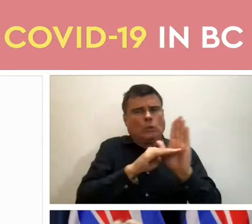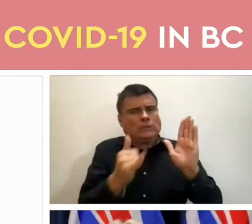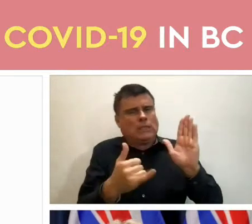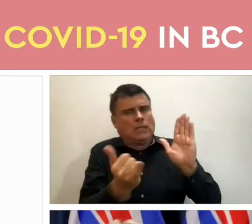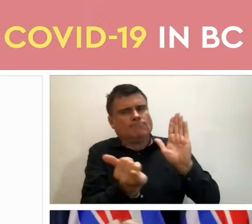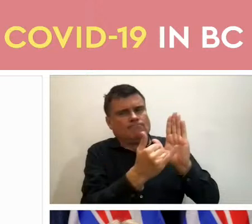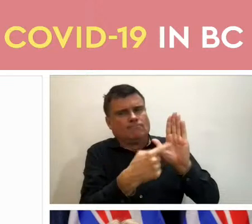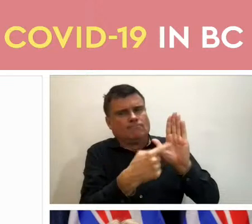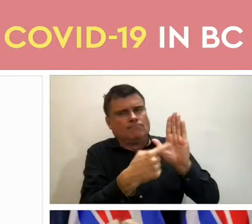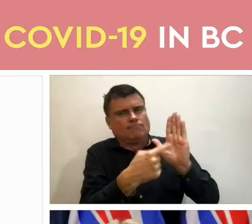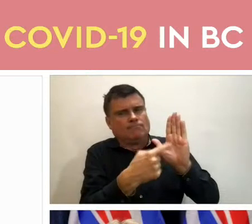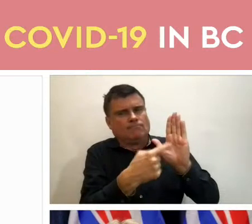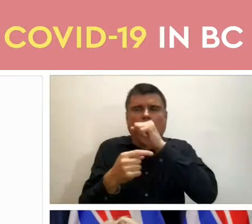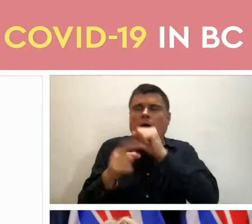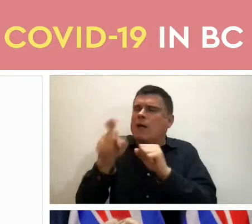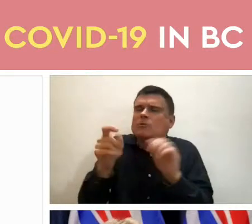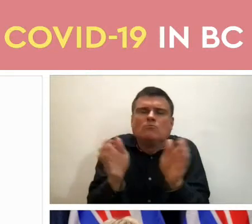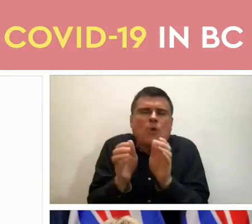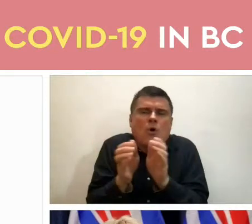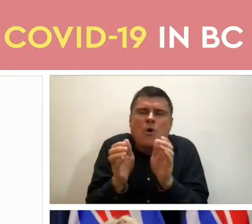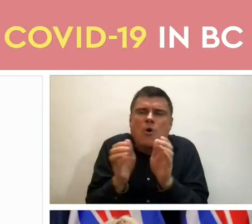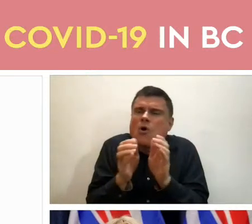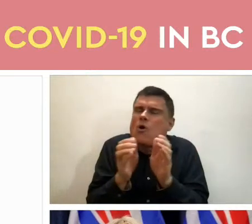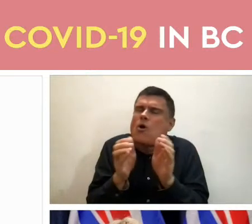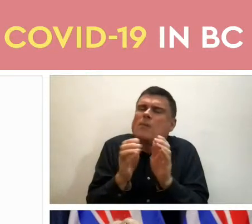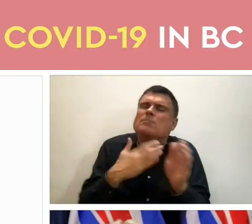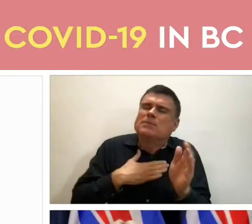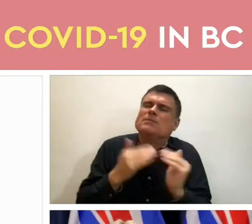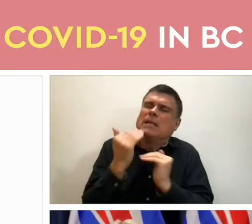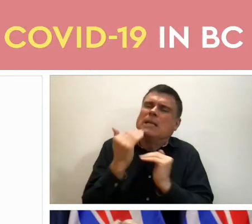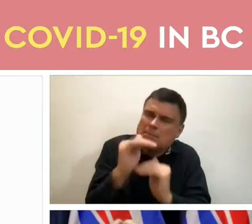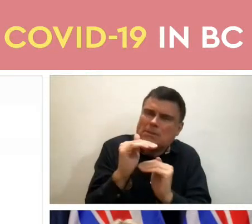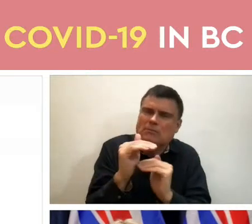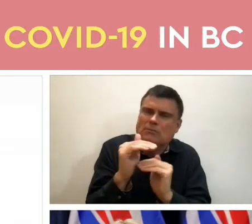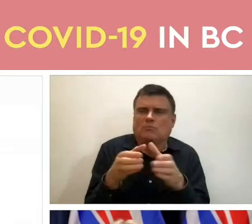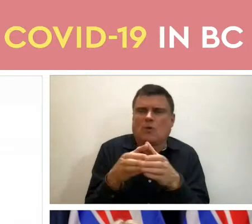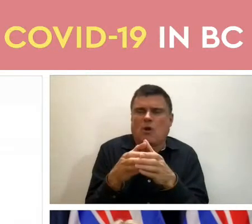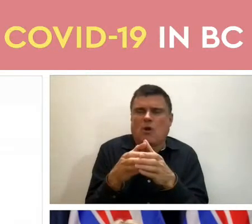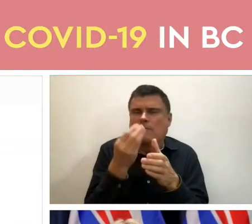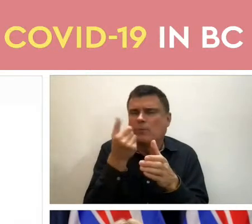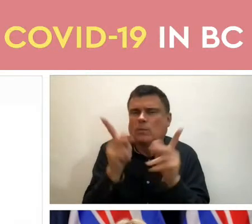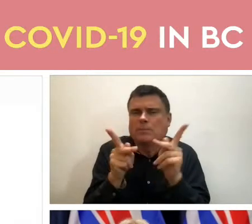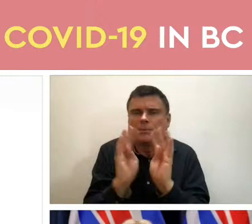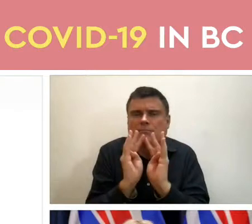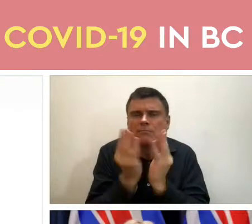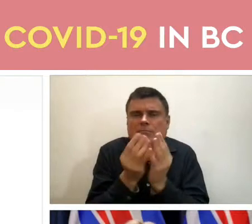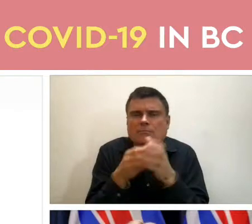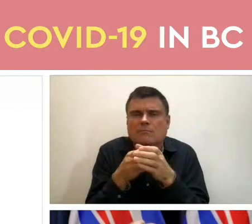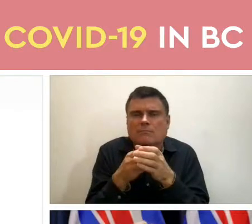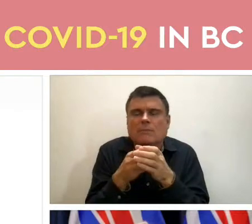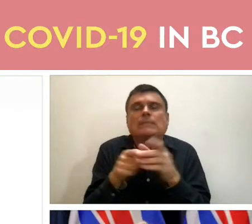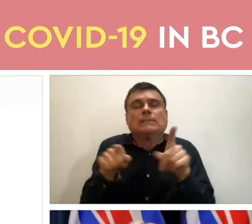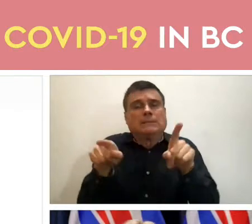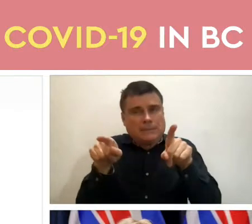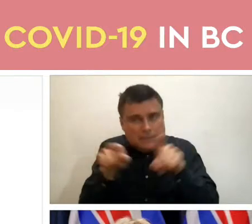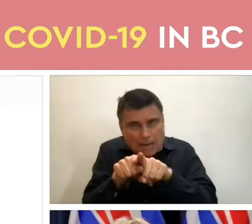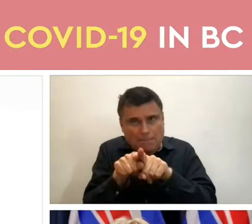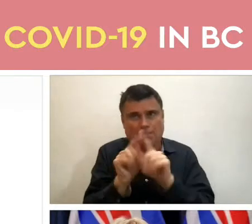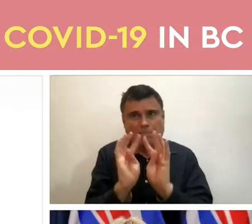small as possible and it needs to be the same group of people.